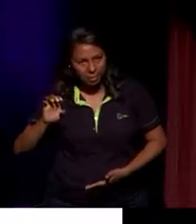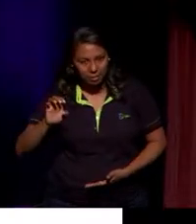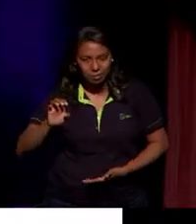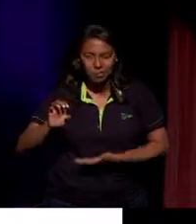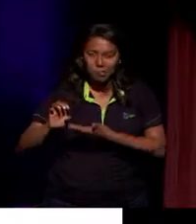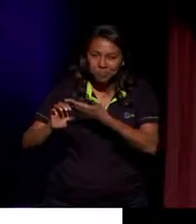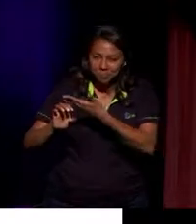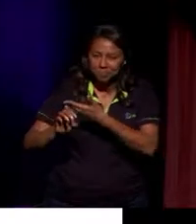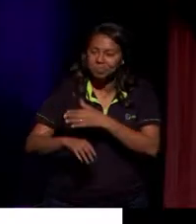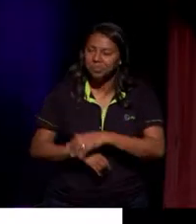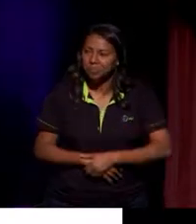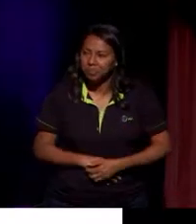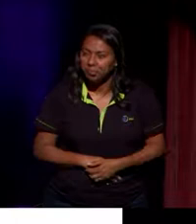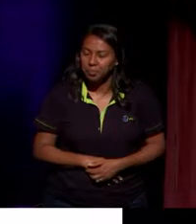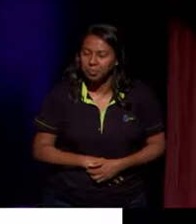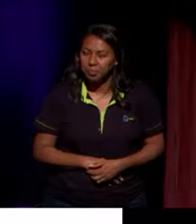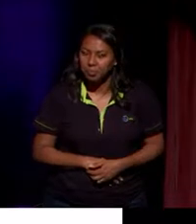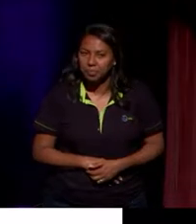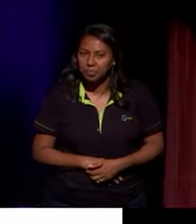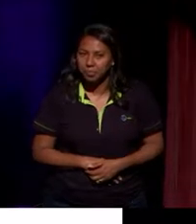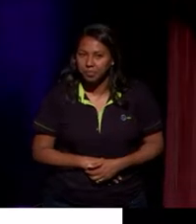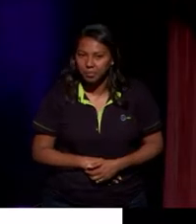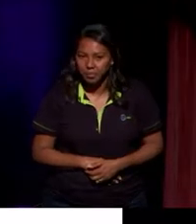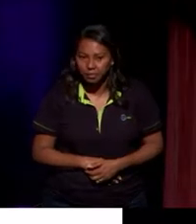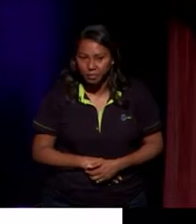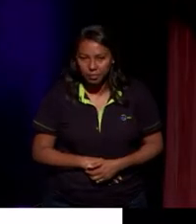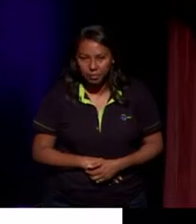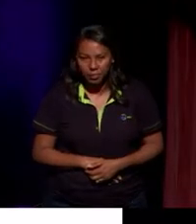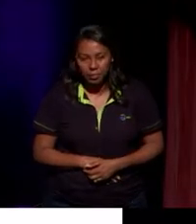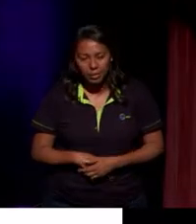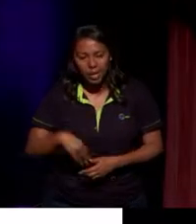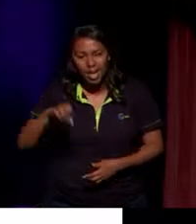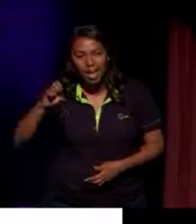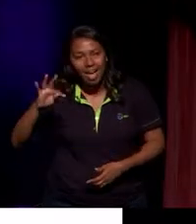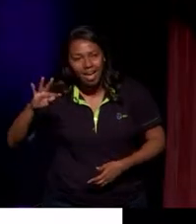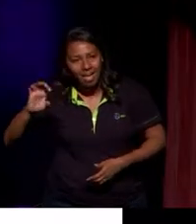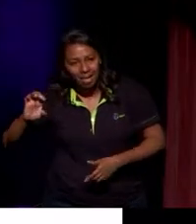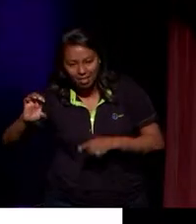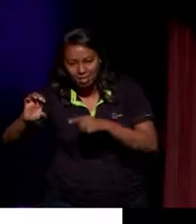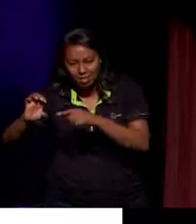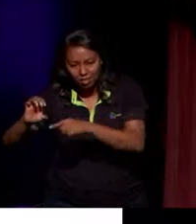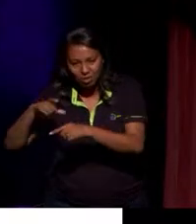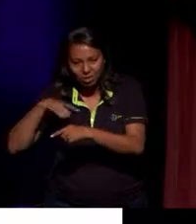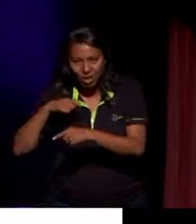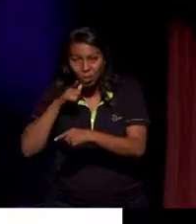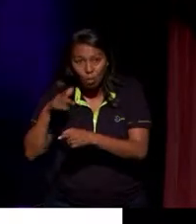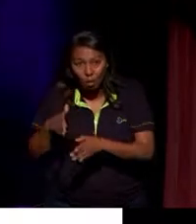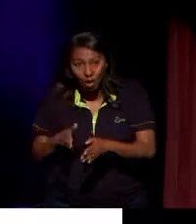We have the east side the Mozambique Channel, and in front of us we have Madagascar,